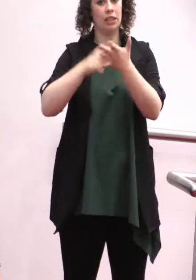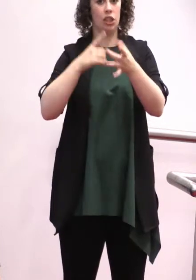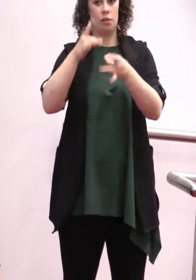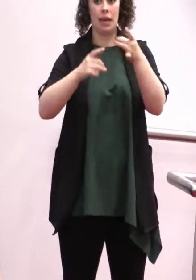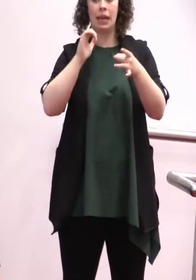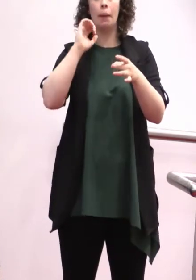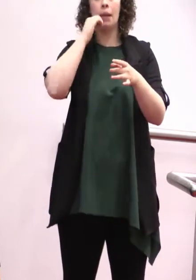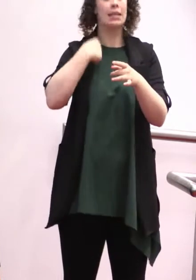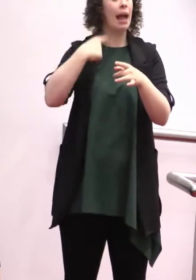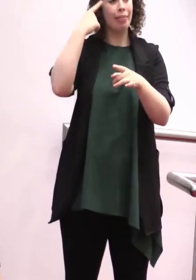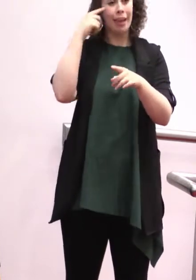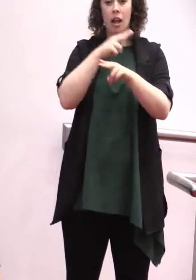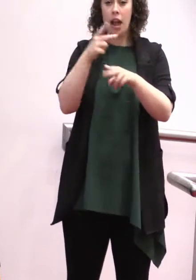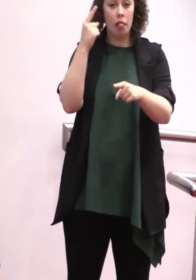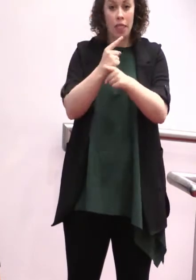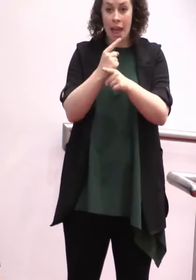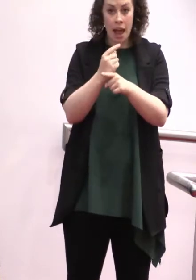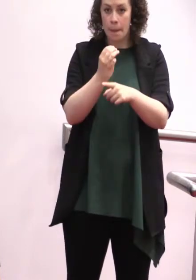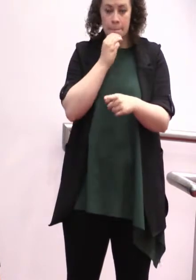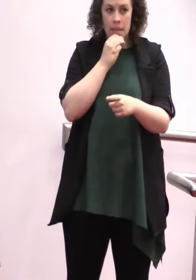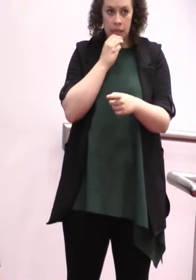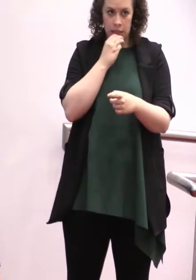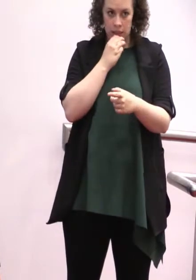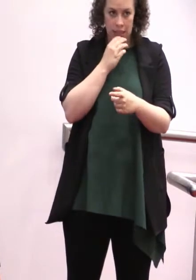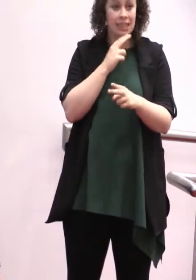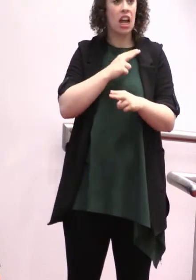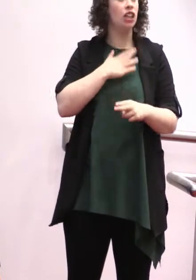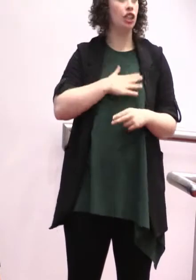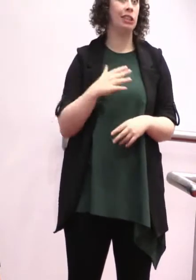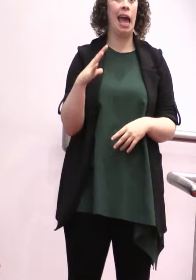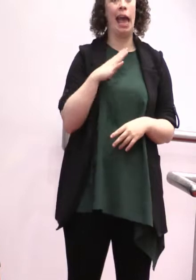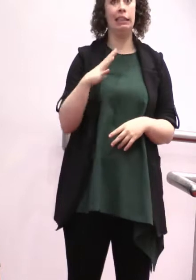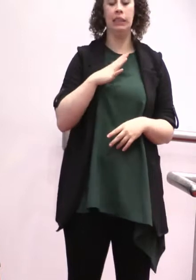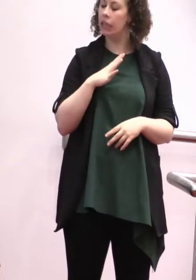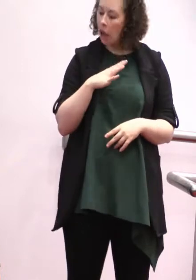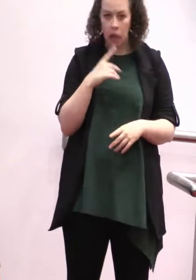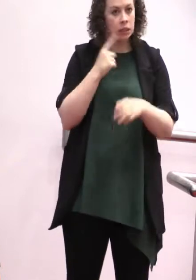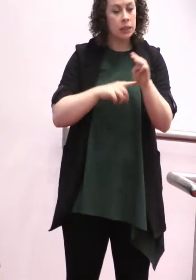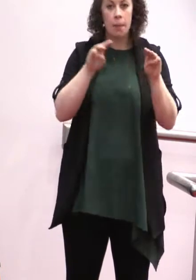It is not just convenient to have .